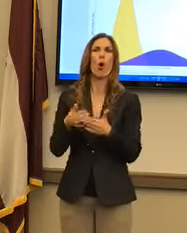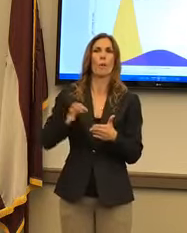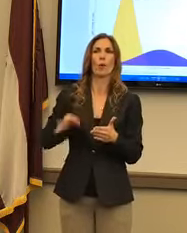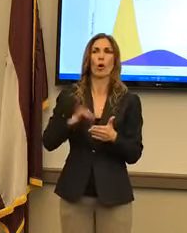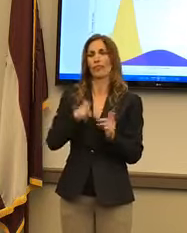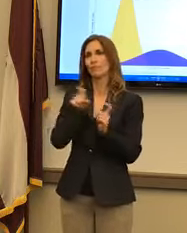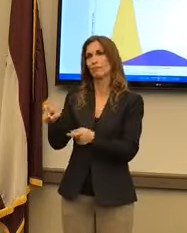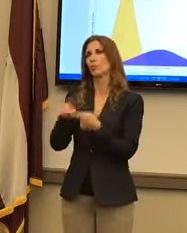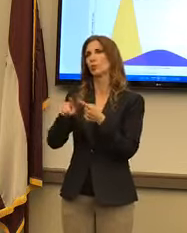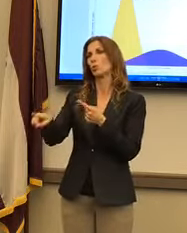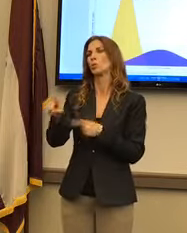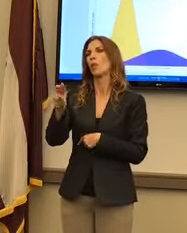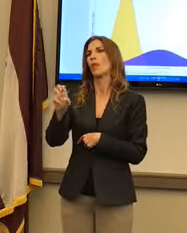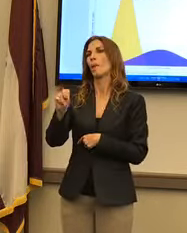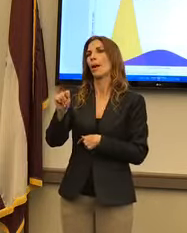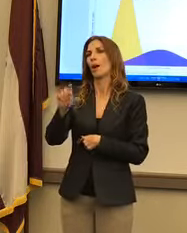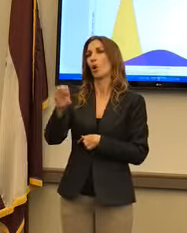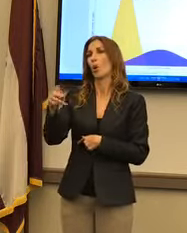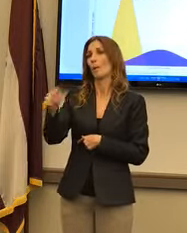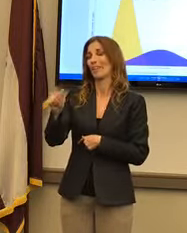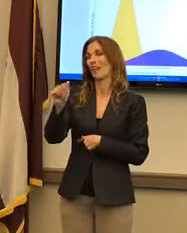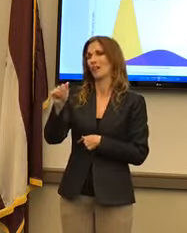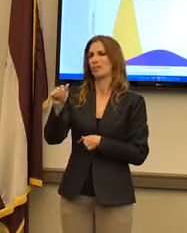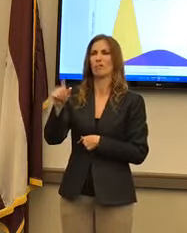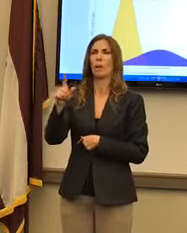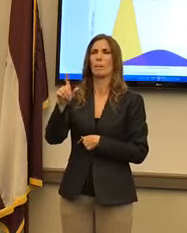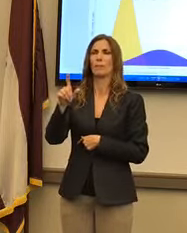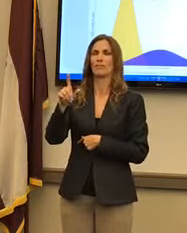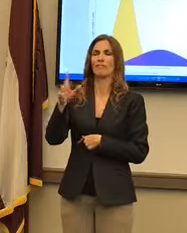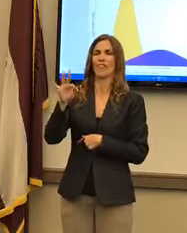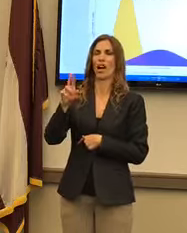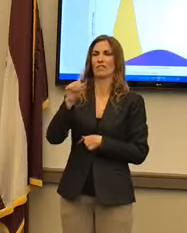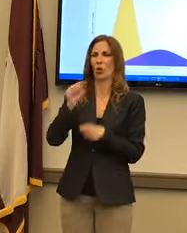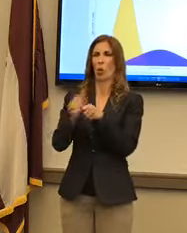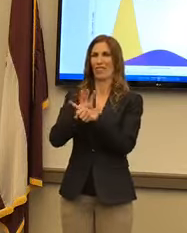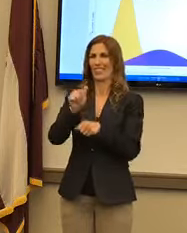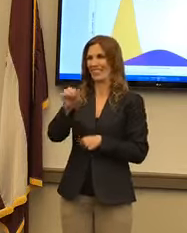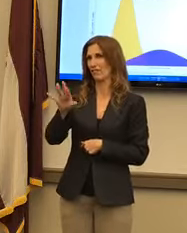MontcoPA COVID-19 fund and information on purchasing a shirt is available on